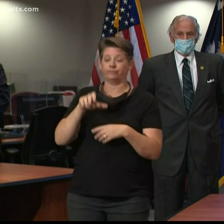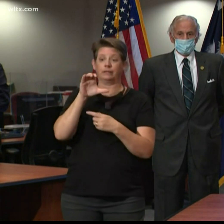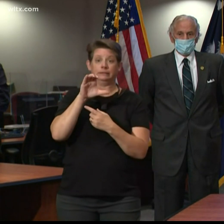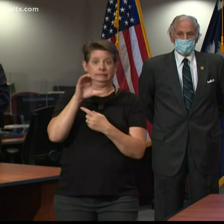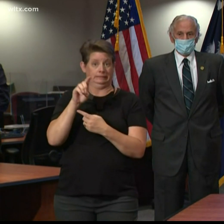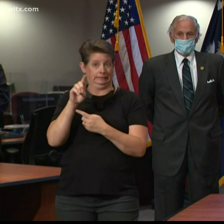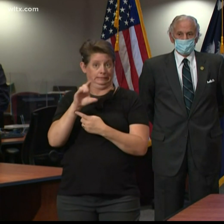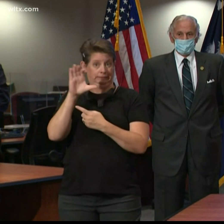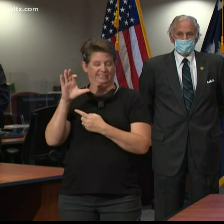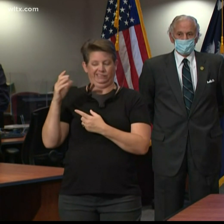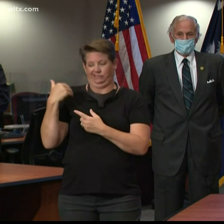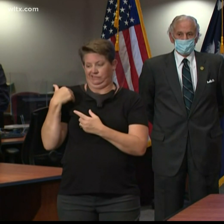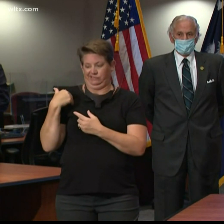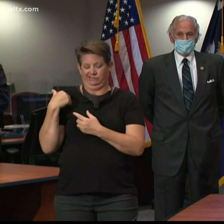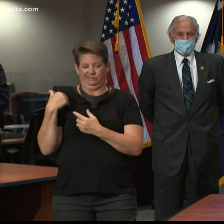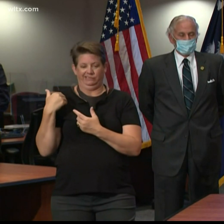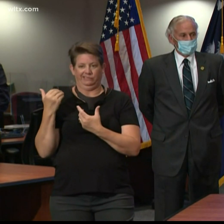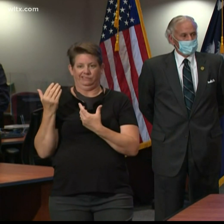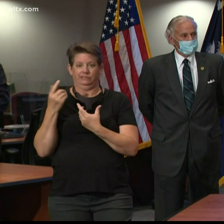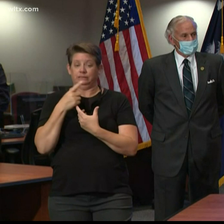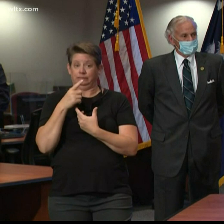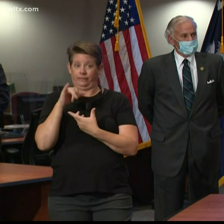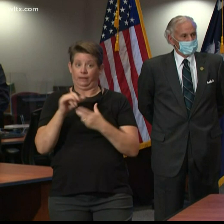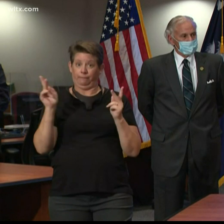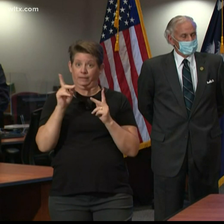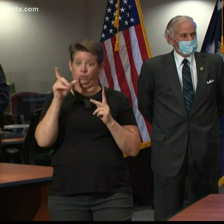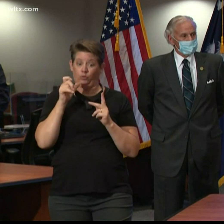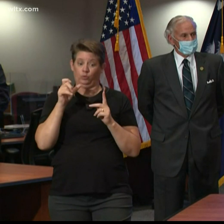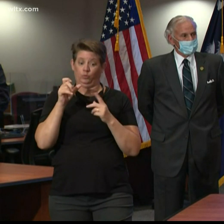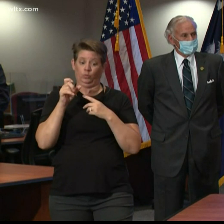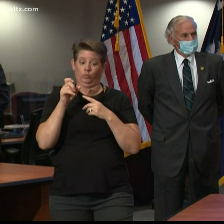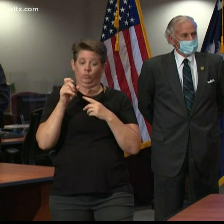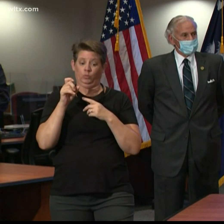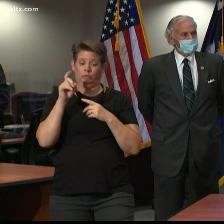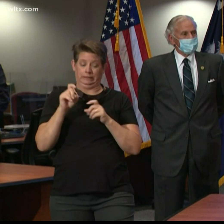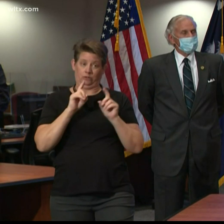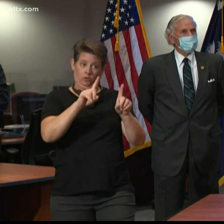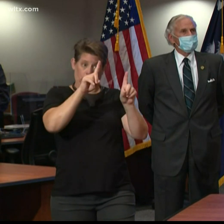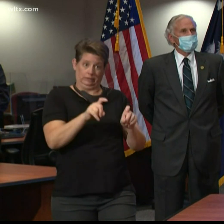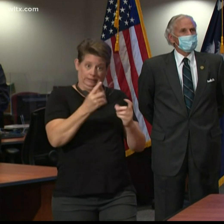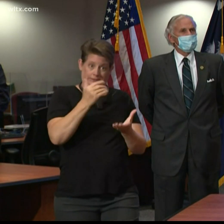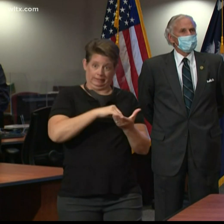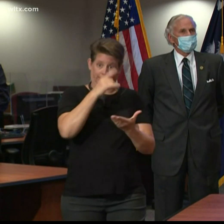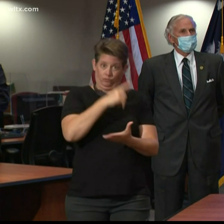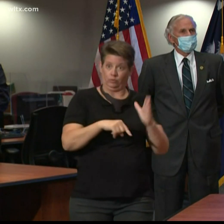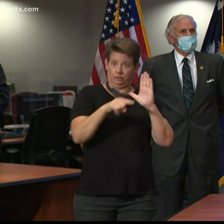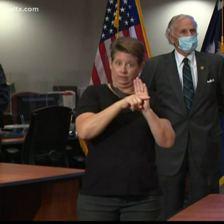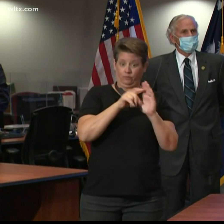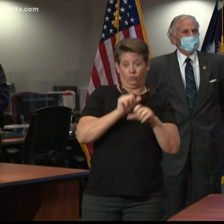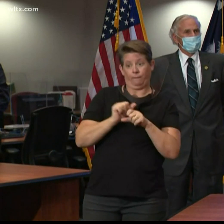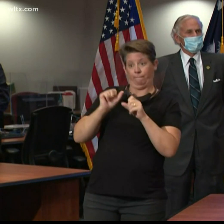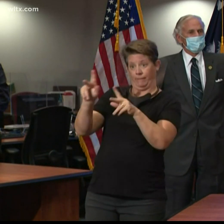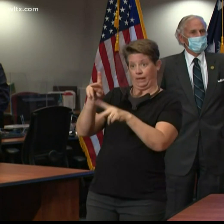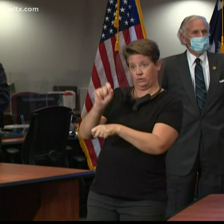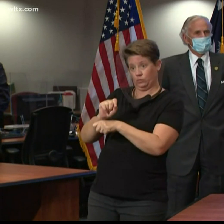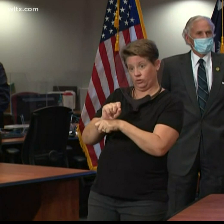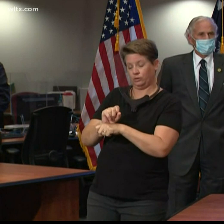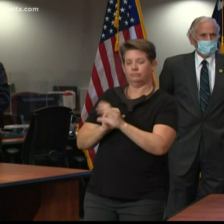LEADERSHIPS FOR COVID-194@ PATIENTS IN 4@ISOLATION. >> THE LEADERSHIPS FOR COVID-194@ PATIENTS IN 4@ISOLATION. >> THE CDC LEADERSHIPS FOR COVID-194@ PATIENTS IN 4@ISOLATION. >> THE CDC RECENTLY4@ LEADERSHIPS FOR COVID-194@ PATIENTS IN 4@ISOLATION. >> THE CDC RECENTLY4@ UPDATED PATIENTS IN 4@ISOLATION. >> THE CDC RECENTLY4@ UPDATED PATIENTS IN 4@ISOLATION. >> THE CDC RECENTLY4@ UPDATED THEIR PATIENTS IN 4@ISOLATION. >> THE CDC RECENTLY4@ UPDATED THEIR GUIDANCE PATIENTS IN 4@ISOLATION. >> THE CDC RECENTLY4@ UPDATED THEIR GUIDANCE AND PATIENTS IN 4@ISOLATION. >> THE CDC RECENTLY4@ UPDATED THEIR GUIDANCE AND INDIVIDUALS THE CDC RECENTLY4@ UPDATED THEIR GUIDANCE AND INDIVIDUALS THE CDC RECENTLY4@ UPDATED THEIR GUIDANCE AND INDIVIDUALS PREVIOUSLY THE CDC RECENTLY4@ UPDATED THEIR GUIDANCE AND INDIVIDUALS PREVIOUSLY RECOMMENDED THE CDC RECENTLY4@ UPDATED THEIR GUIDANCE AND INDIVIDUALS PREVIOUSLY RECOMMENDED TO